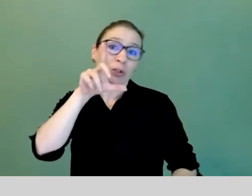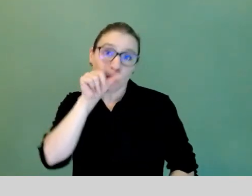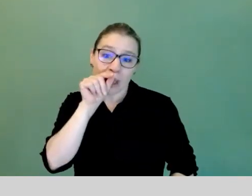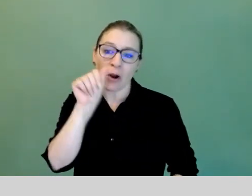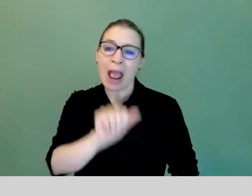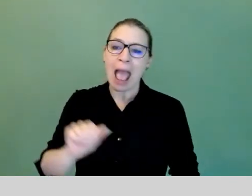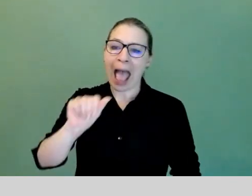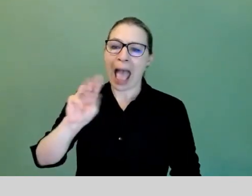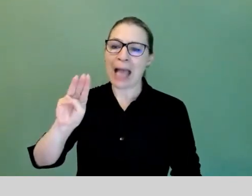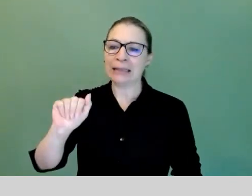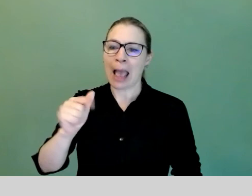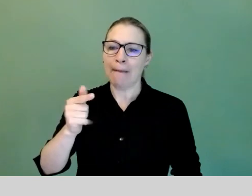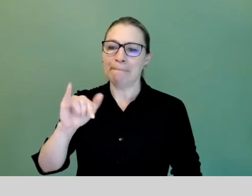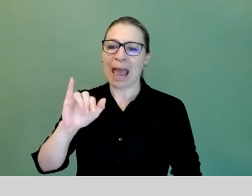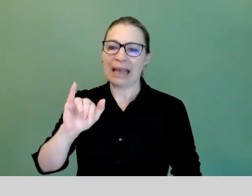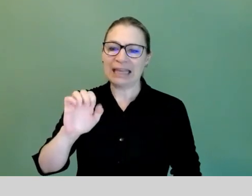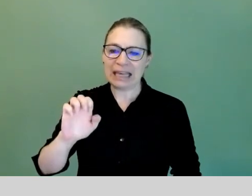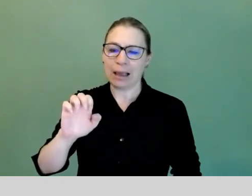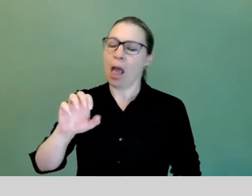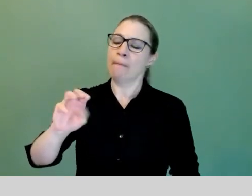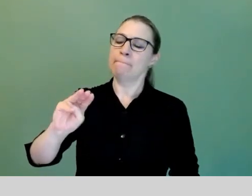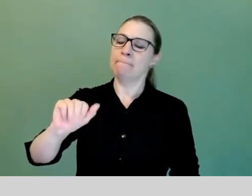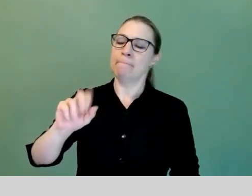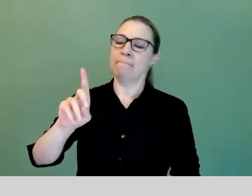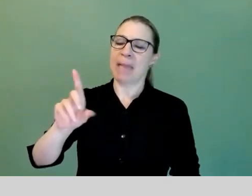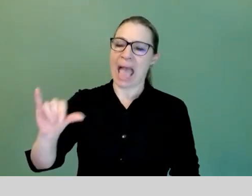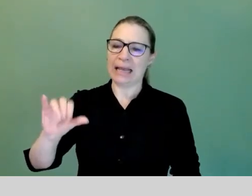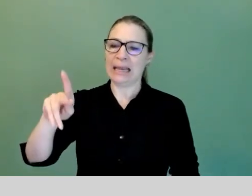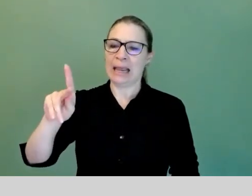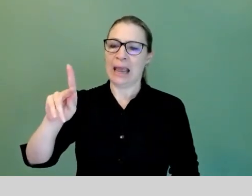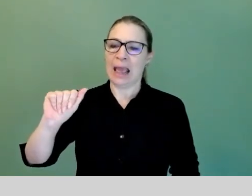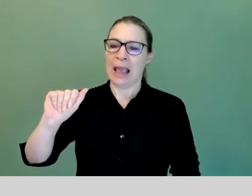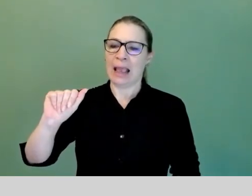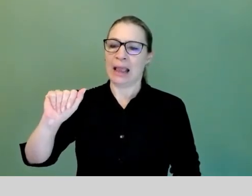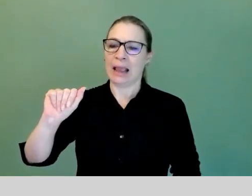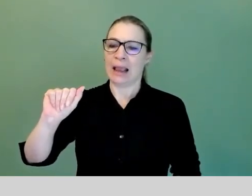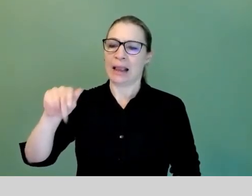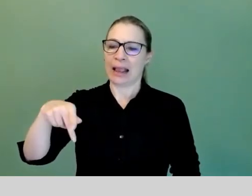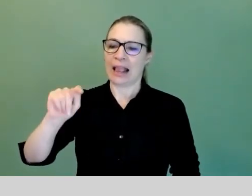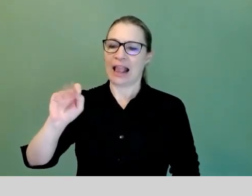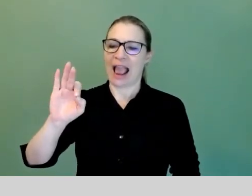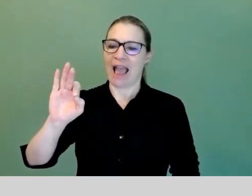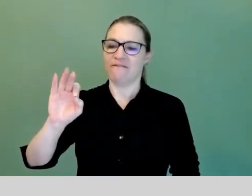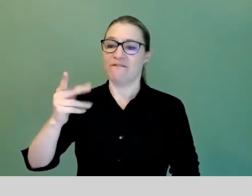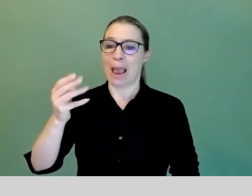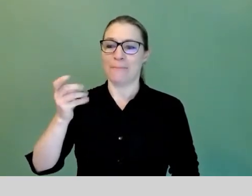you can check me out on Twitter at MaddyKapfhammer. Or my personal website, Madelinekapfhammer.com,